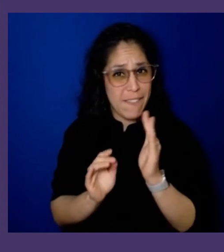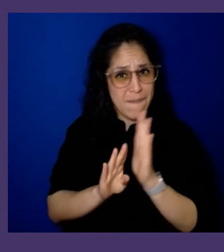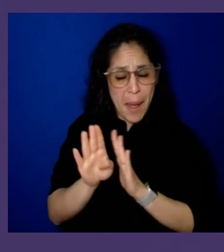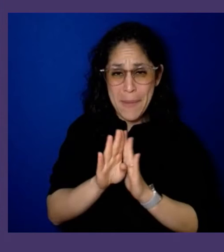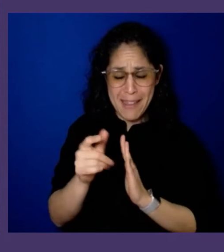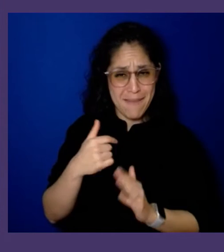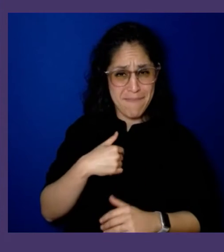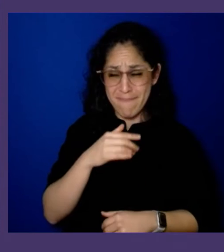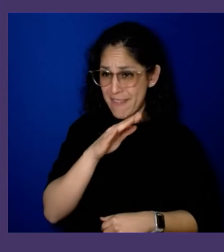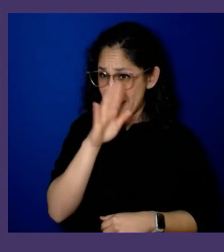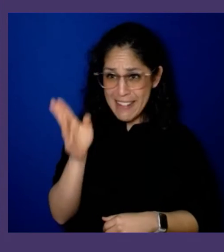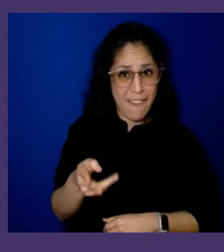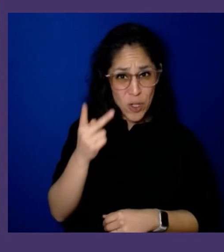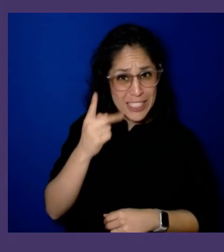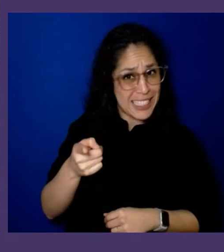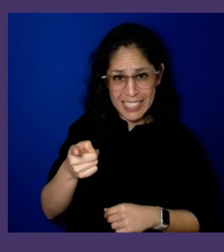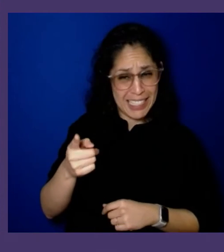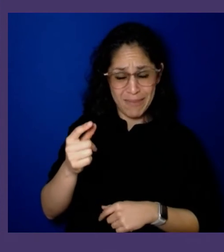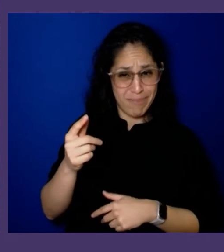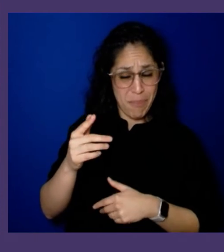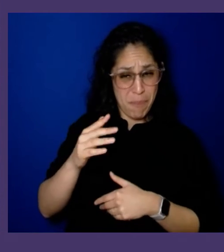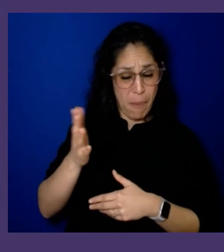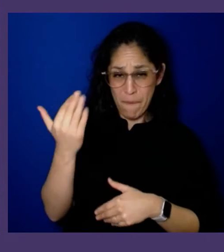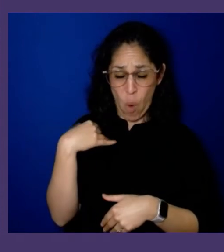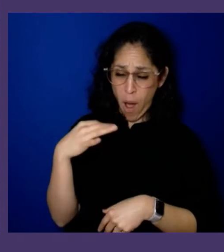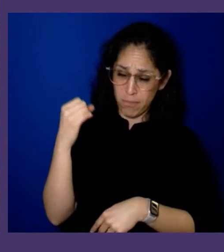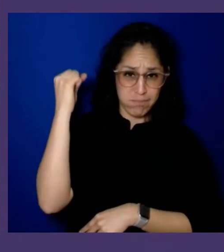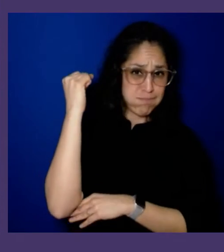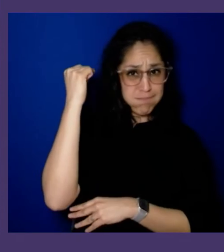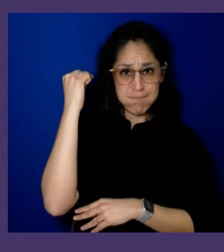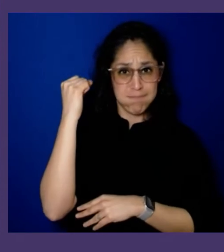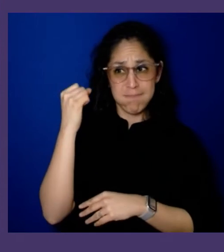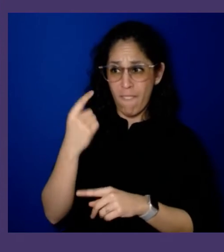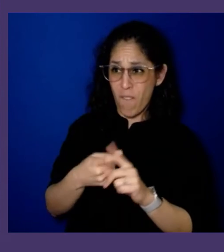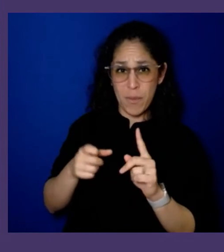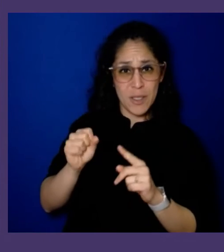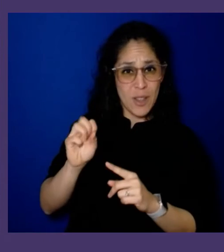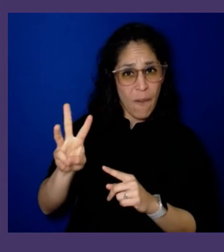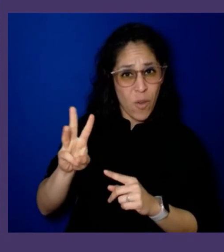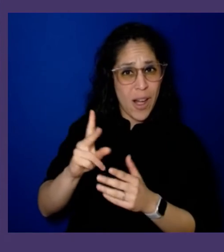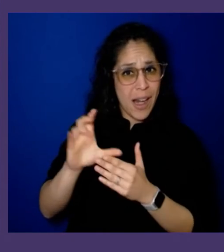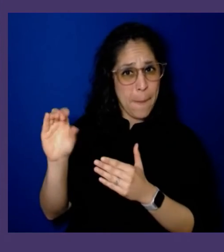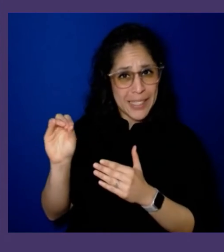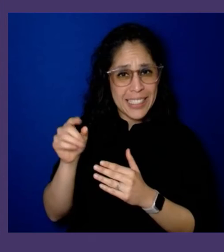seen before from software companies and so I thought it would be